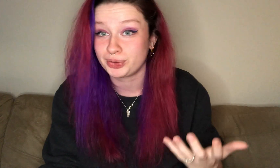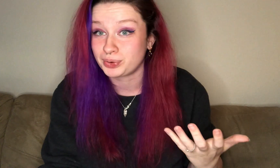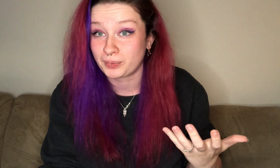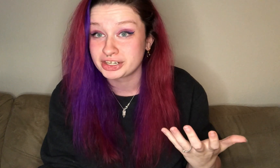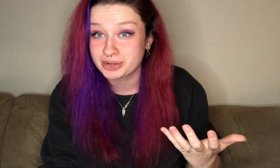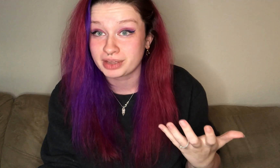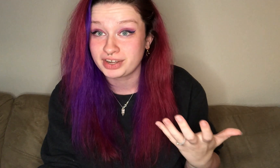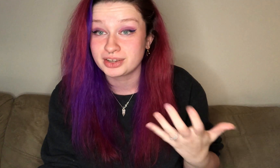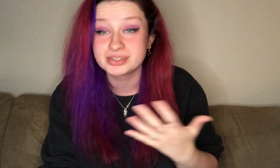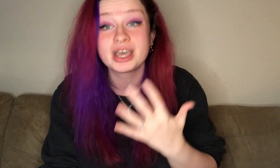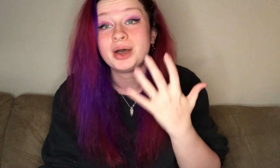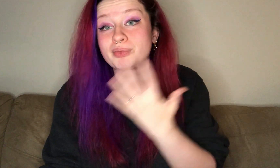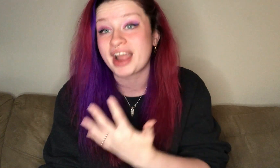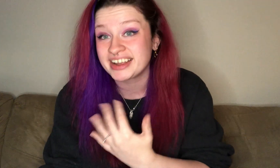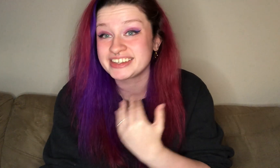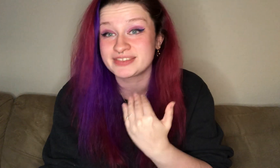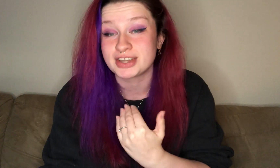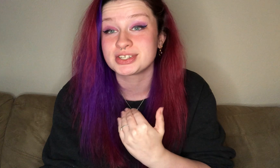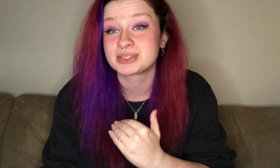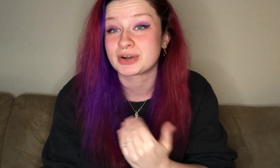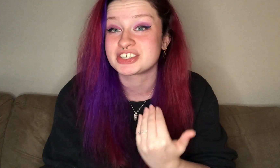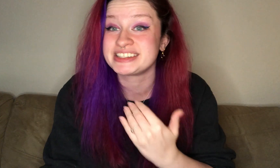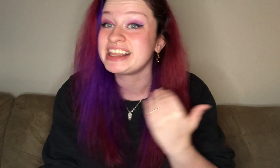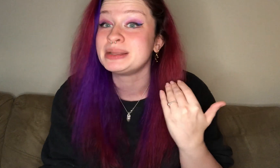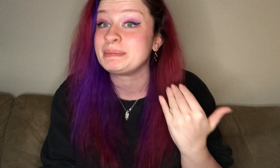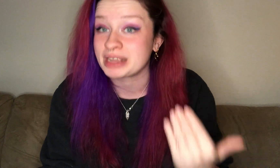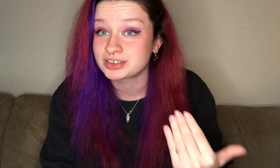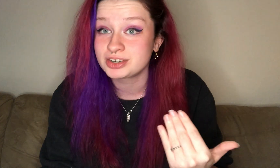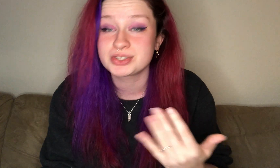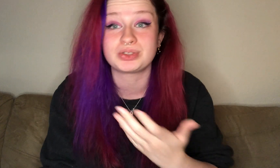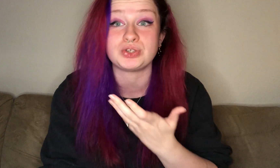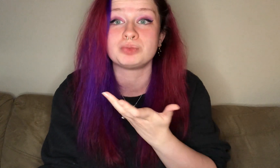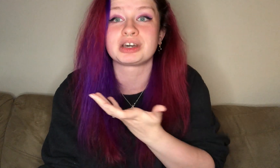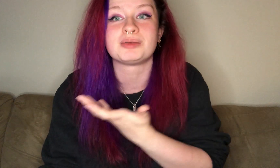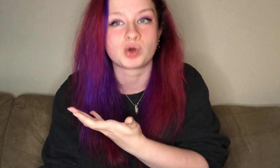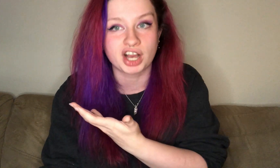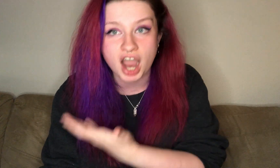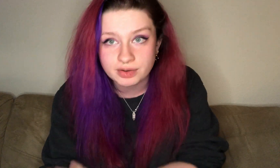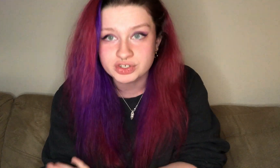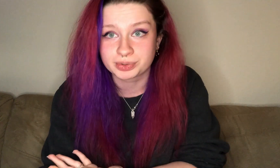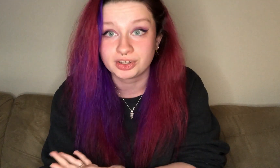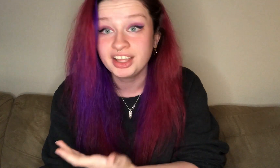are watching my videos practice facial expressions in the mirror so that you become more comfortable